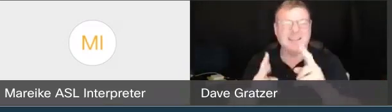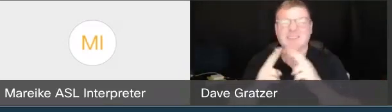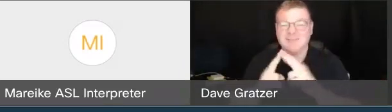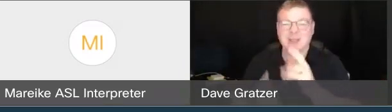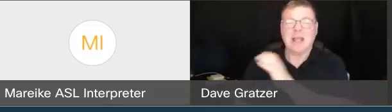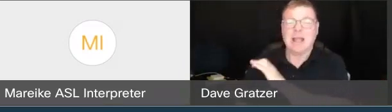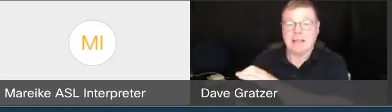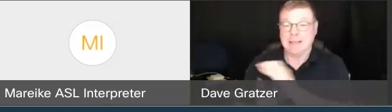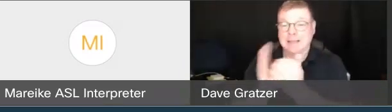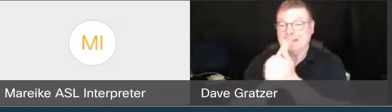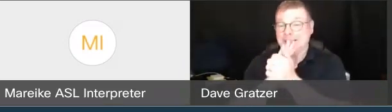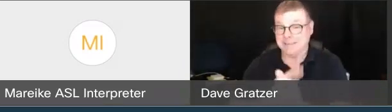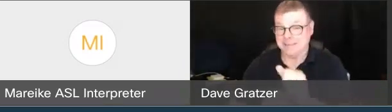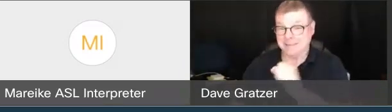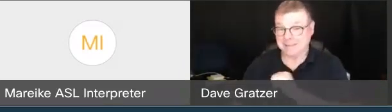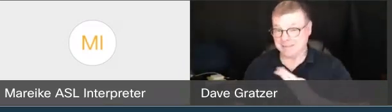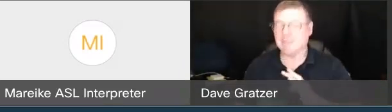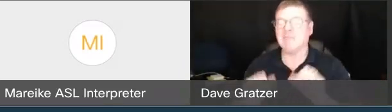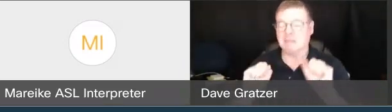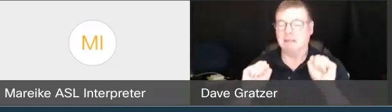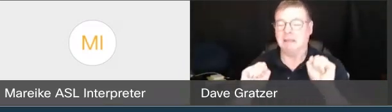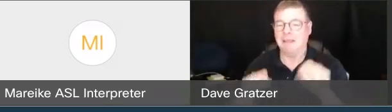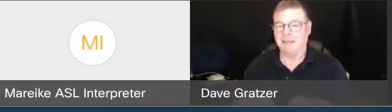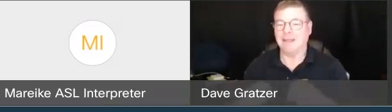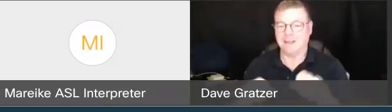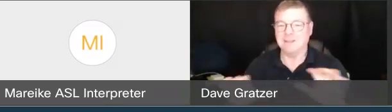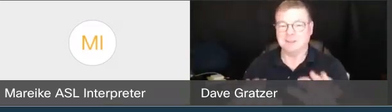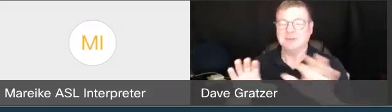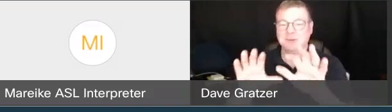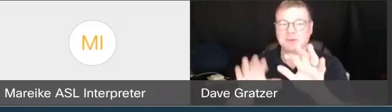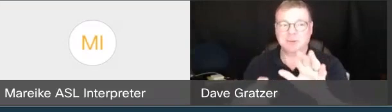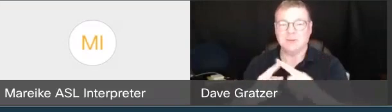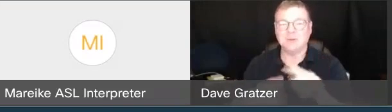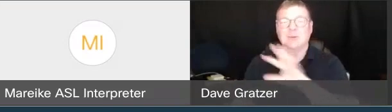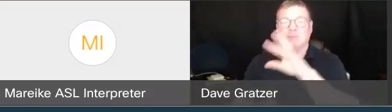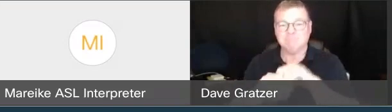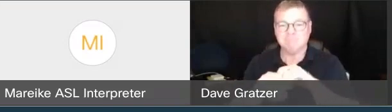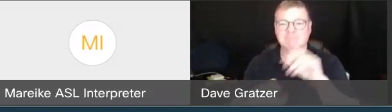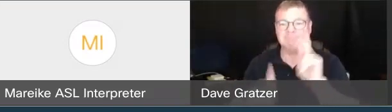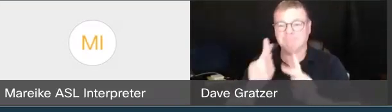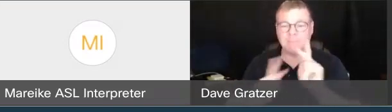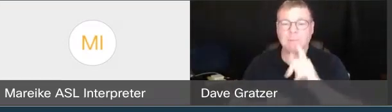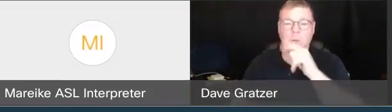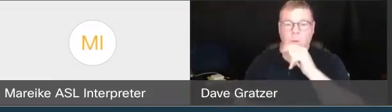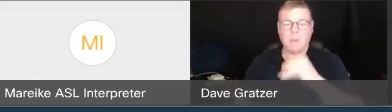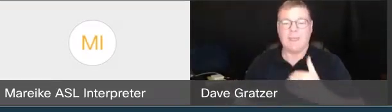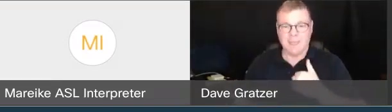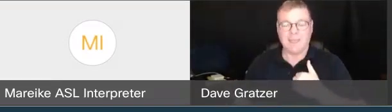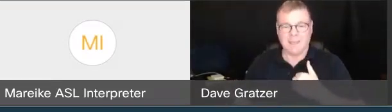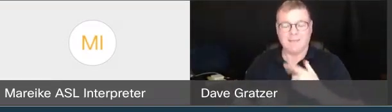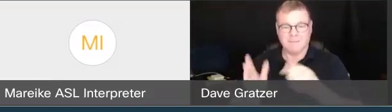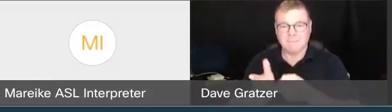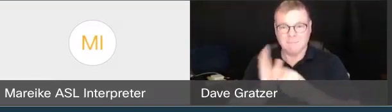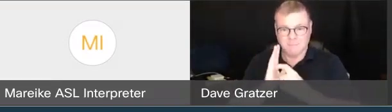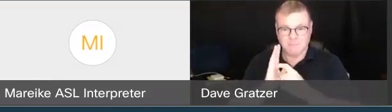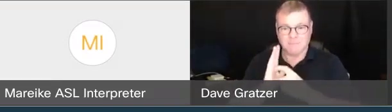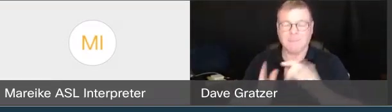skilled staff are able do. To engage people who do have that mandate that sort of, I think the